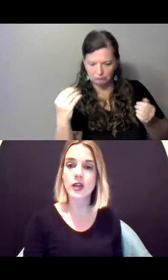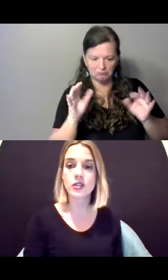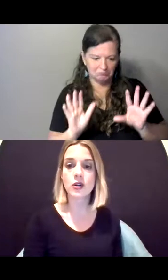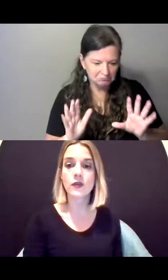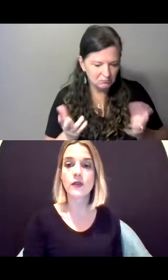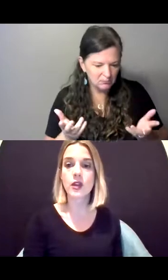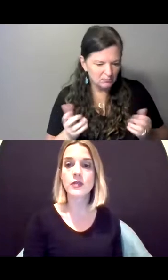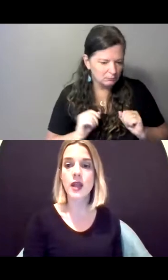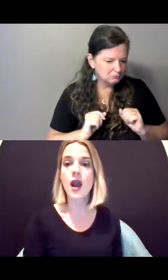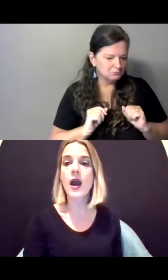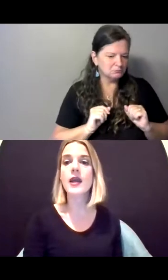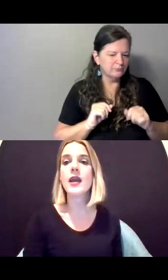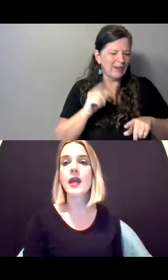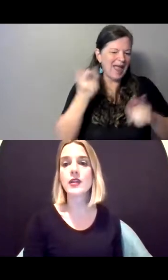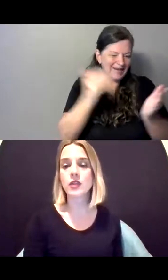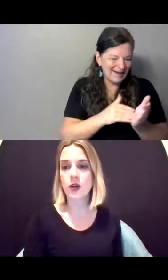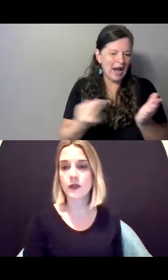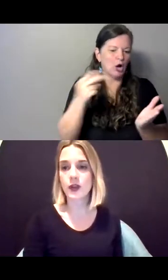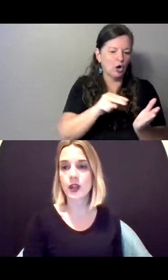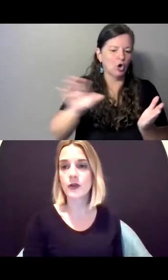They can turn off their video and say, hi, and then turn off their video